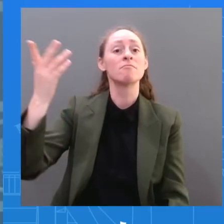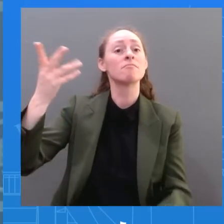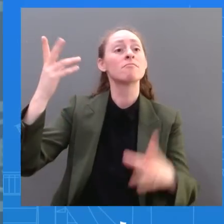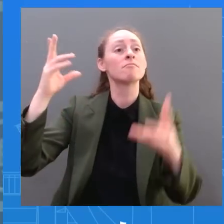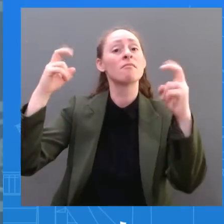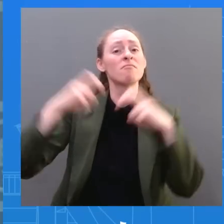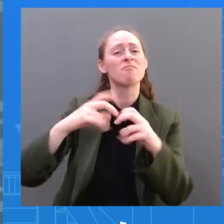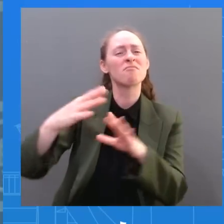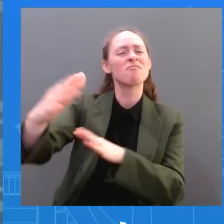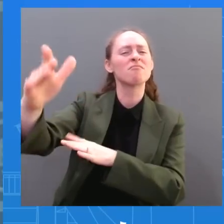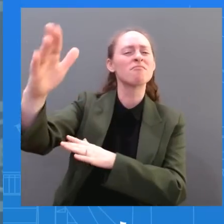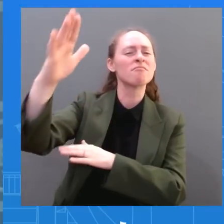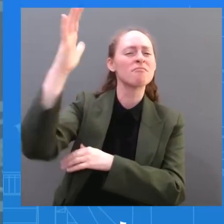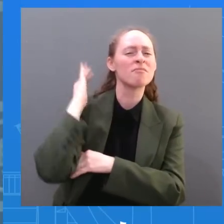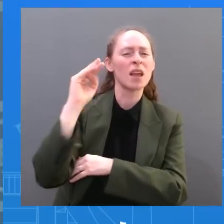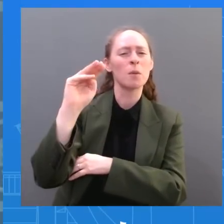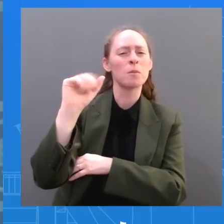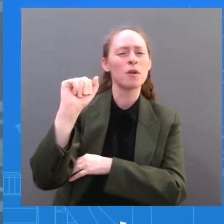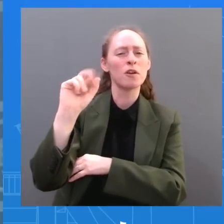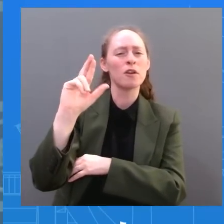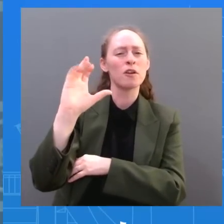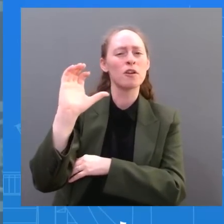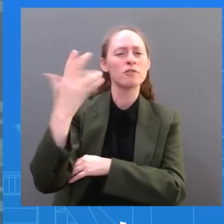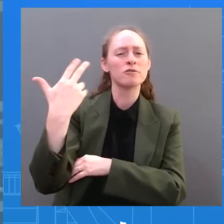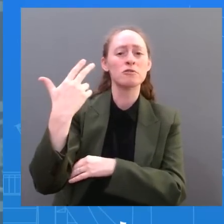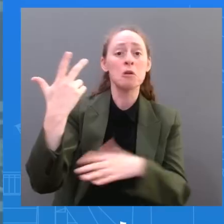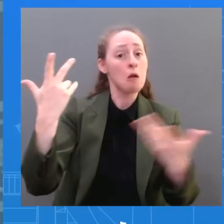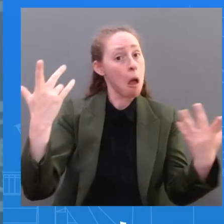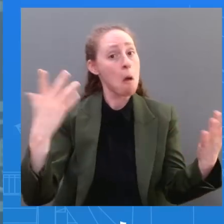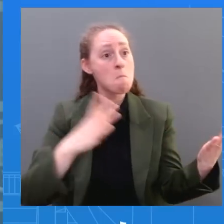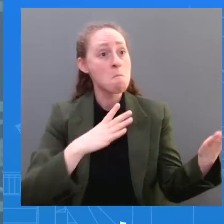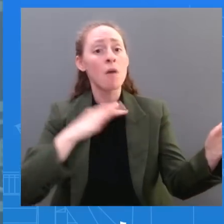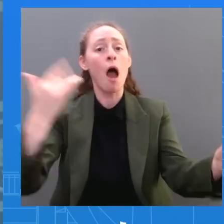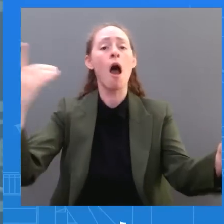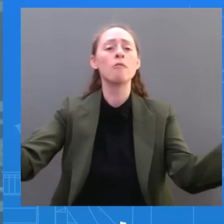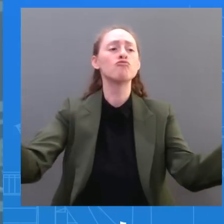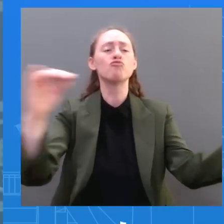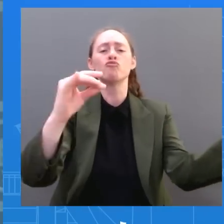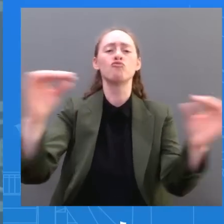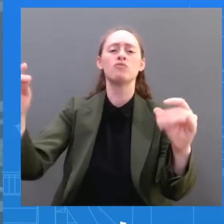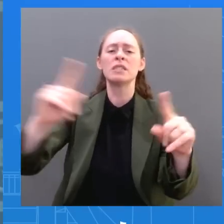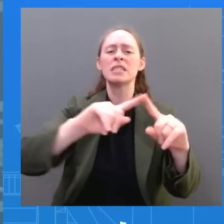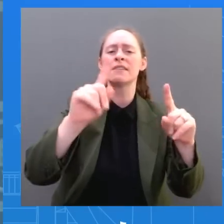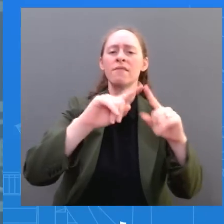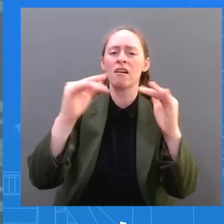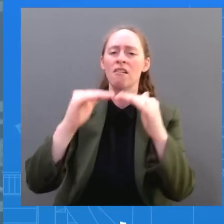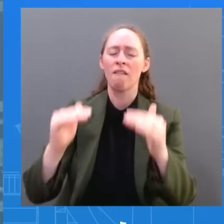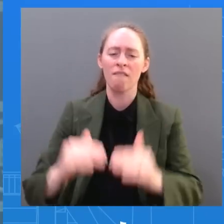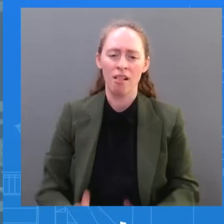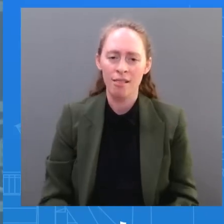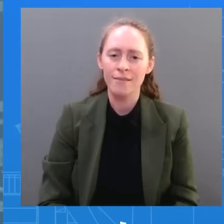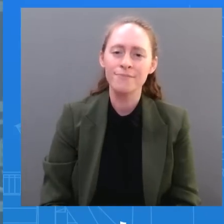open from the President on down. Go ahead. The Press: Just following up on that: The President did say he would have specific announcements